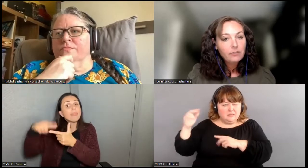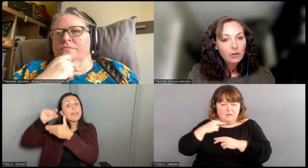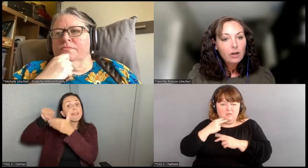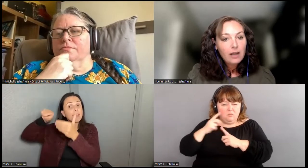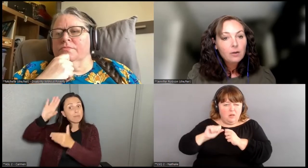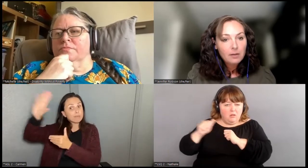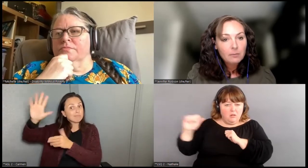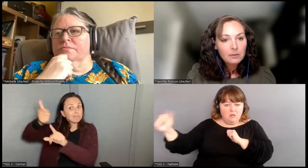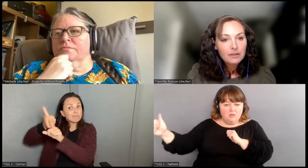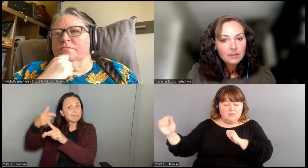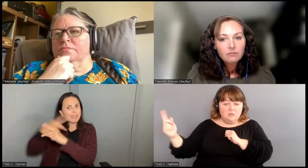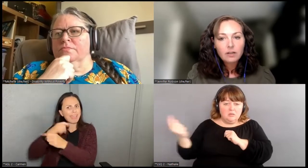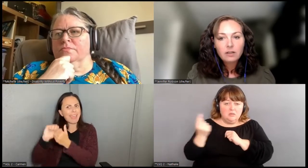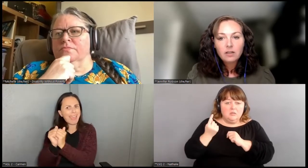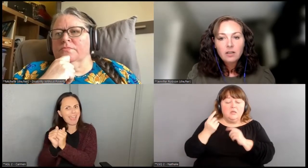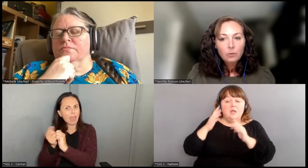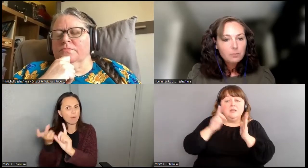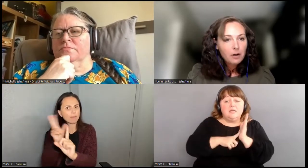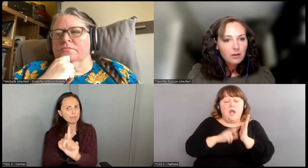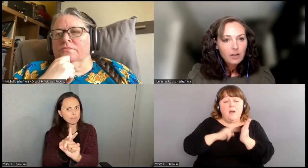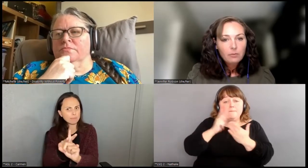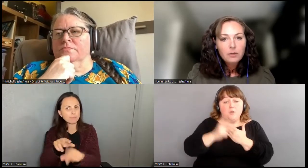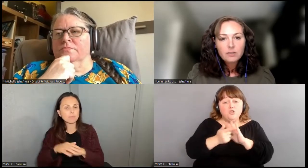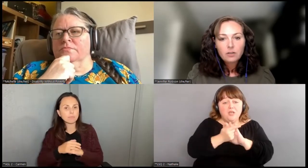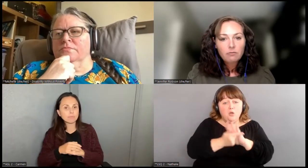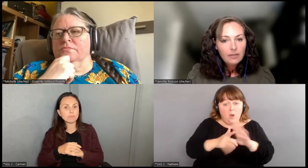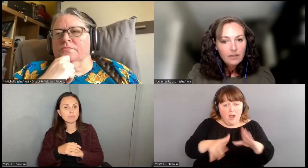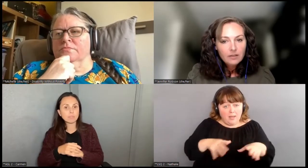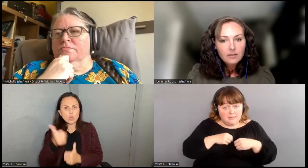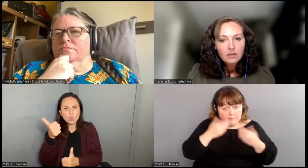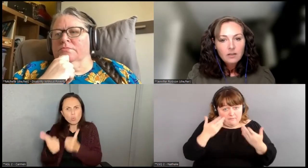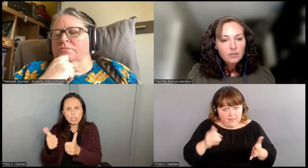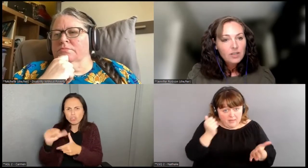FIGURE OUT HOW TO IMPLEMENT. WHICH PART OF GOVERNMENT IS GOING TO RUN THIS? DO THEY NEED